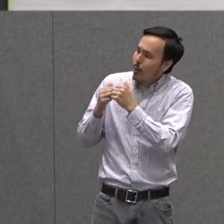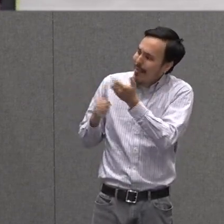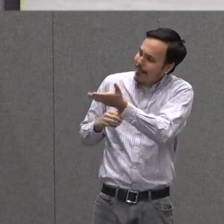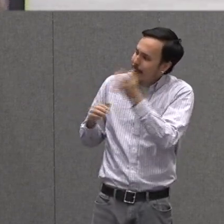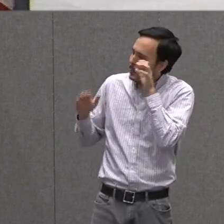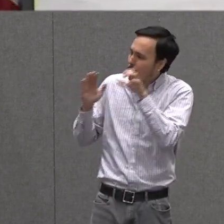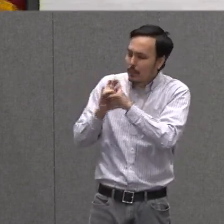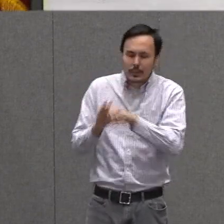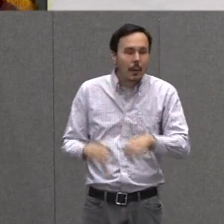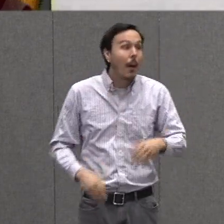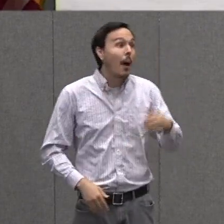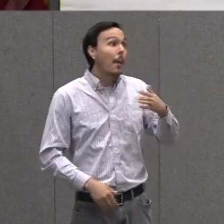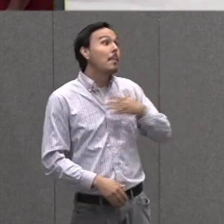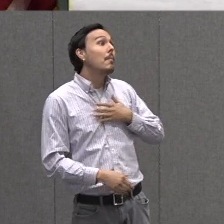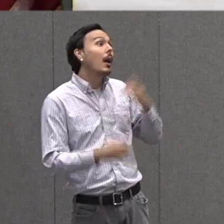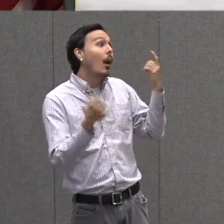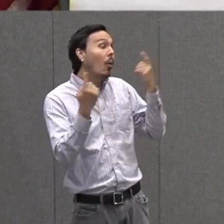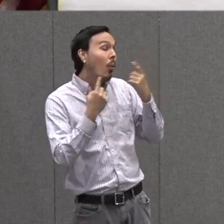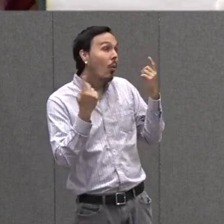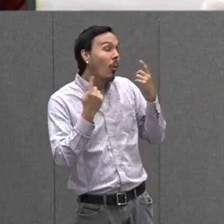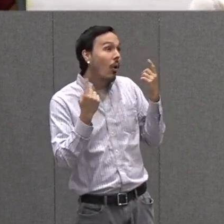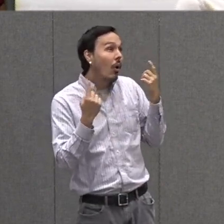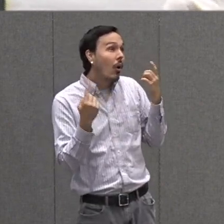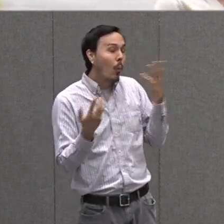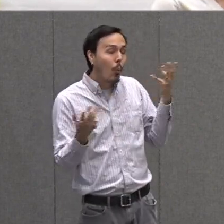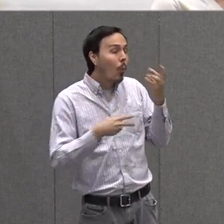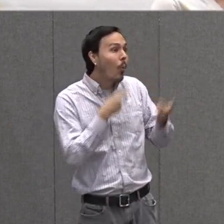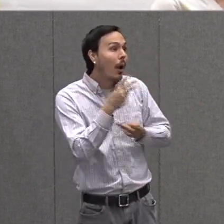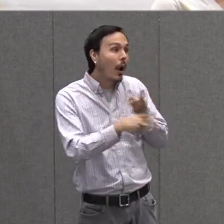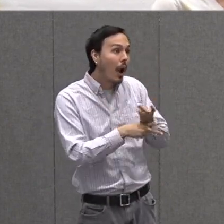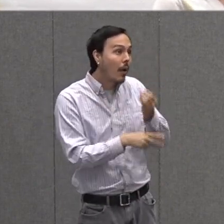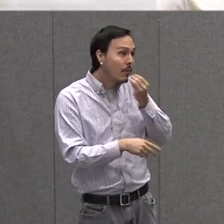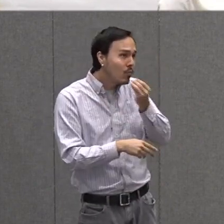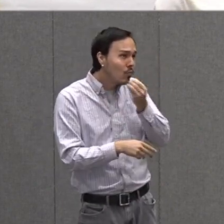I wonder what kind of food they serve here.